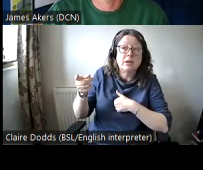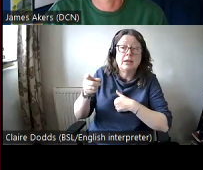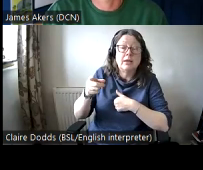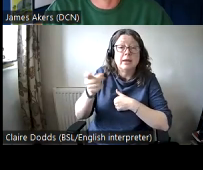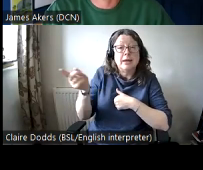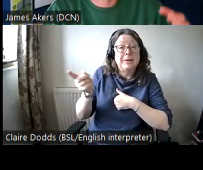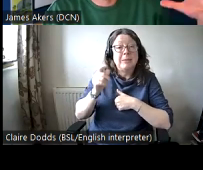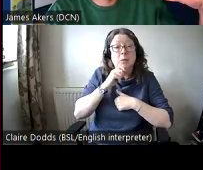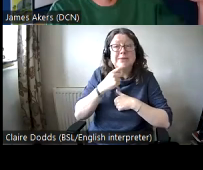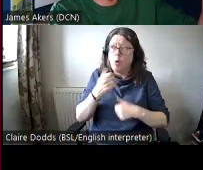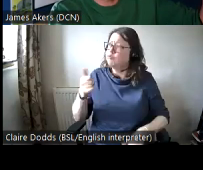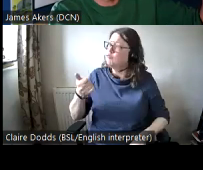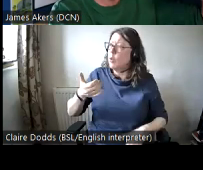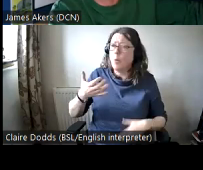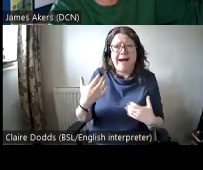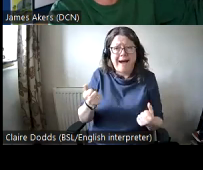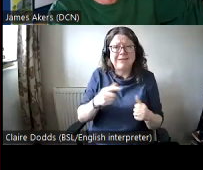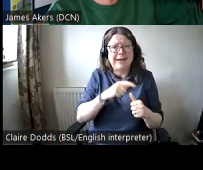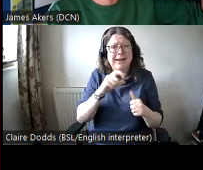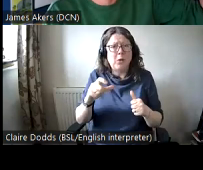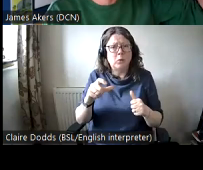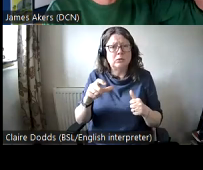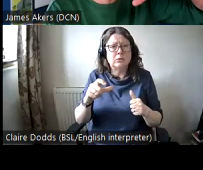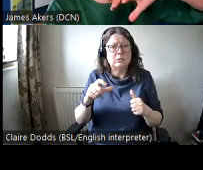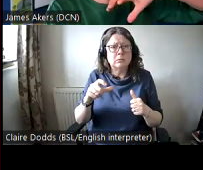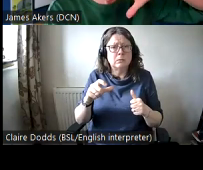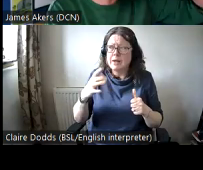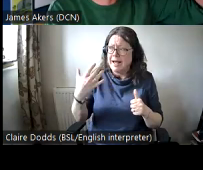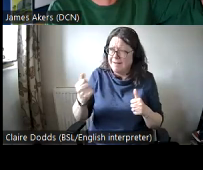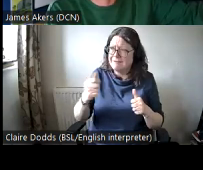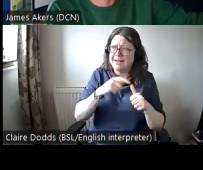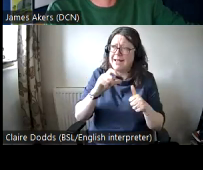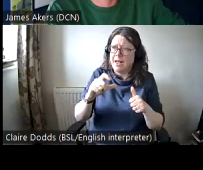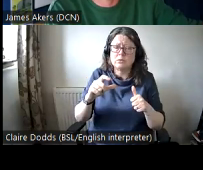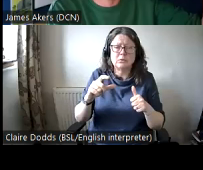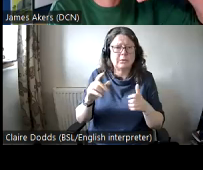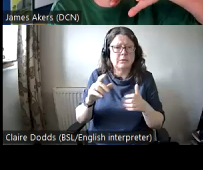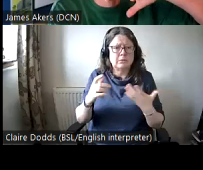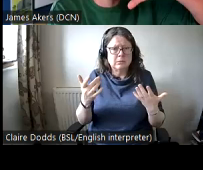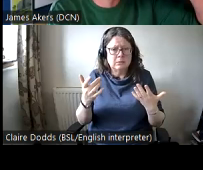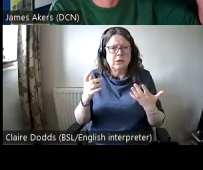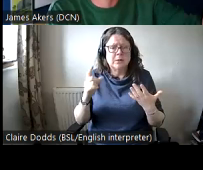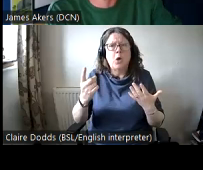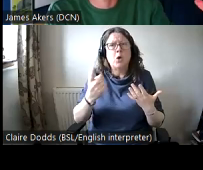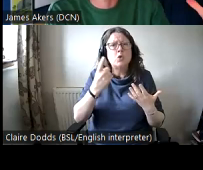and your account's level is who owns the different properties